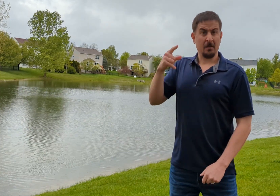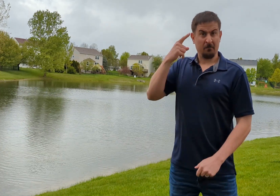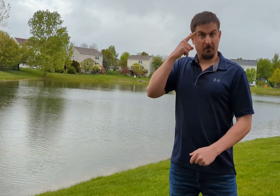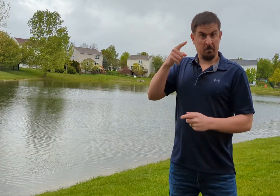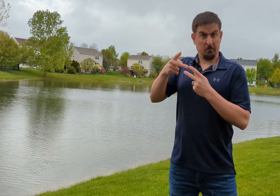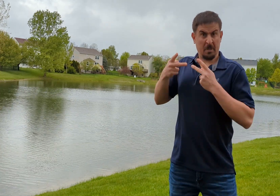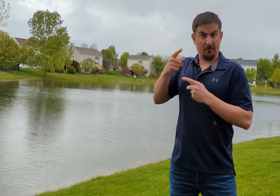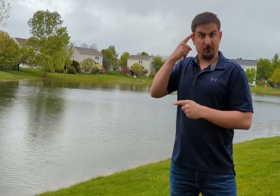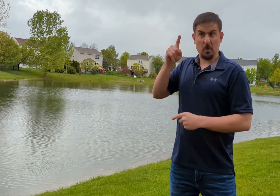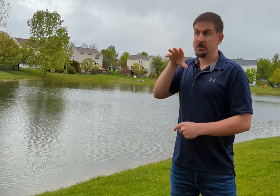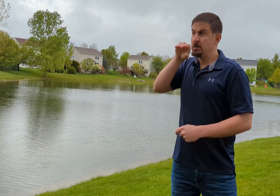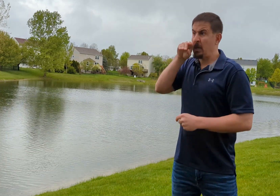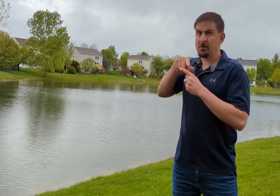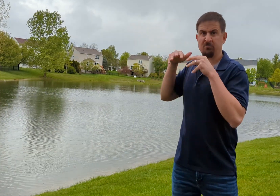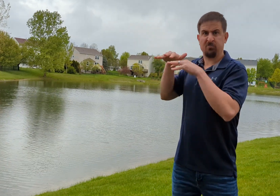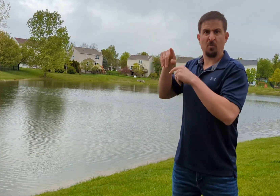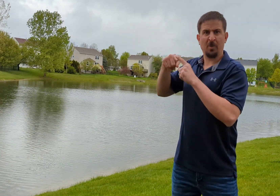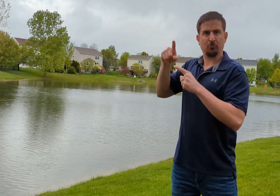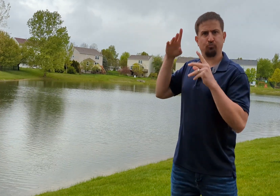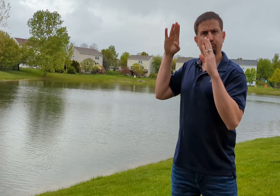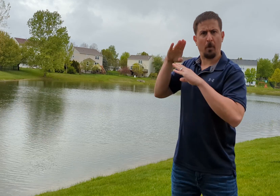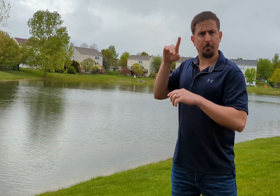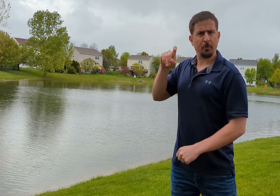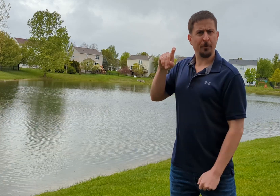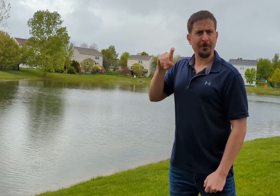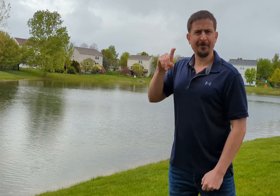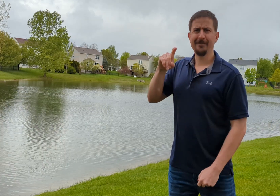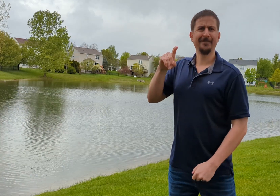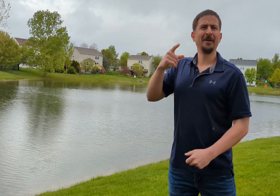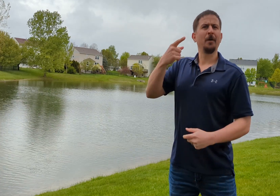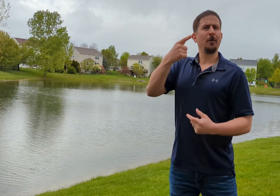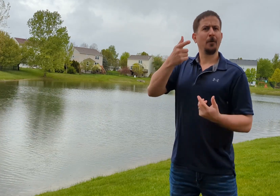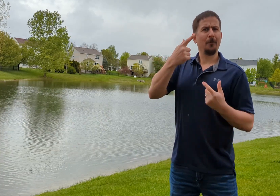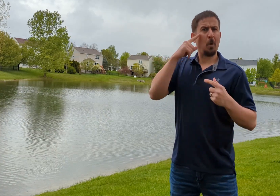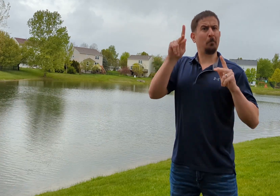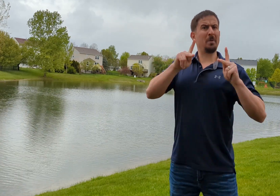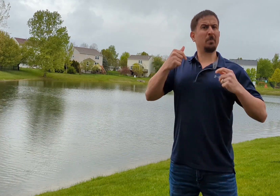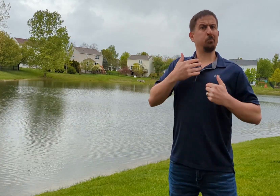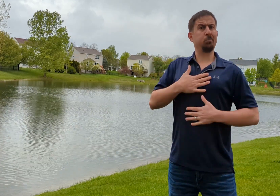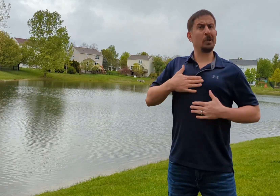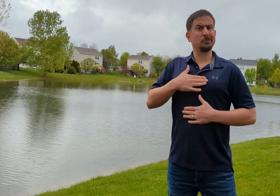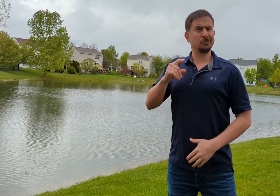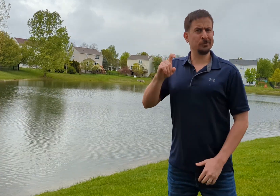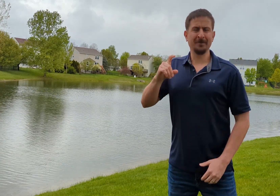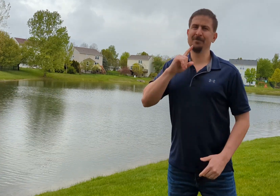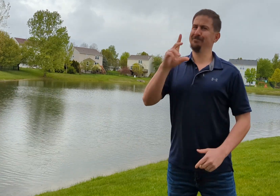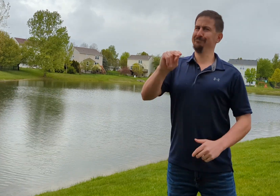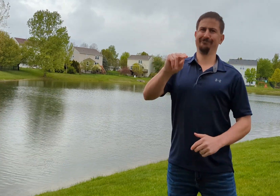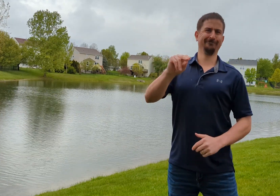A place for ducks to go when they are in trouble? For people’s pleasure? No!